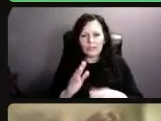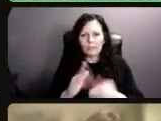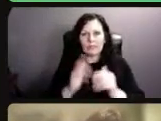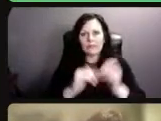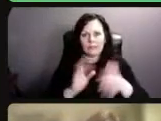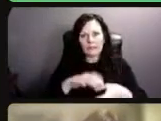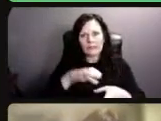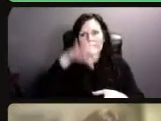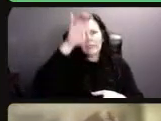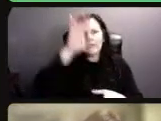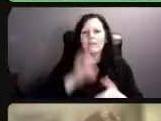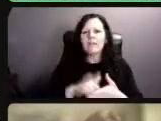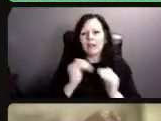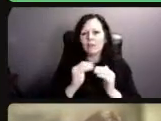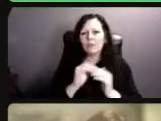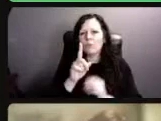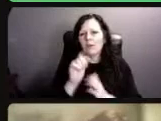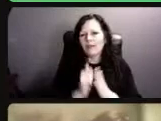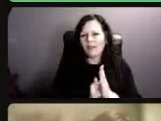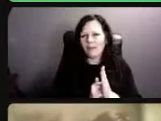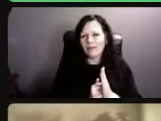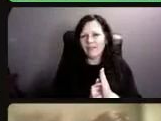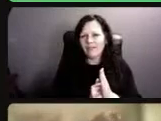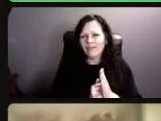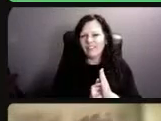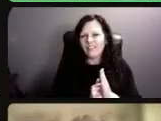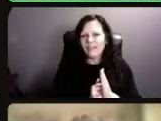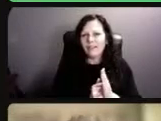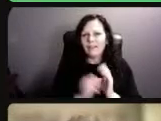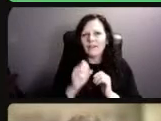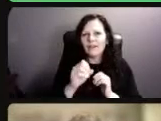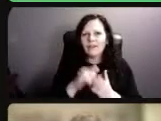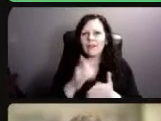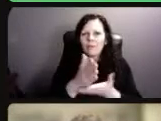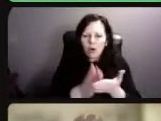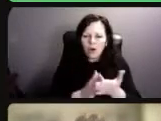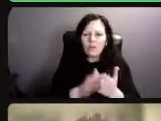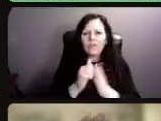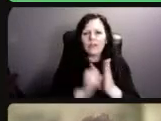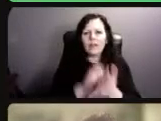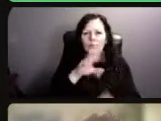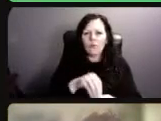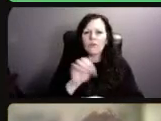ACCOUNTS. SO THE LIKE TWO HUNDRED